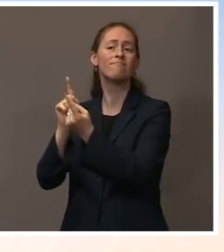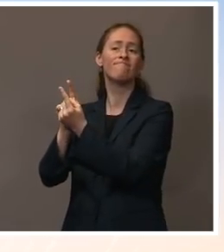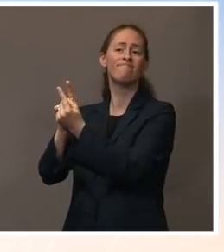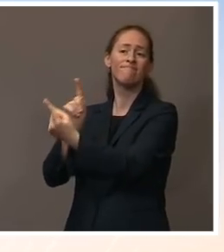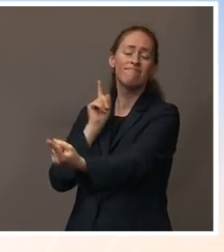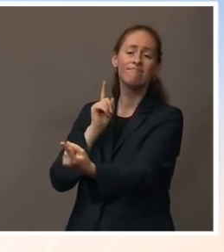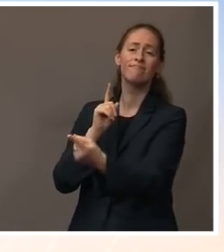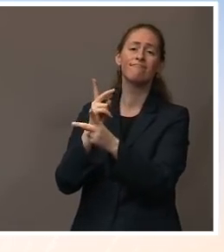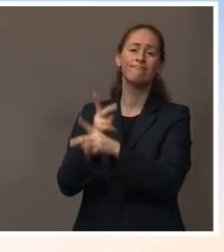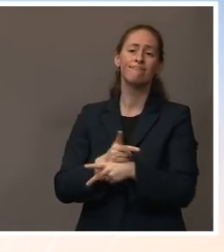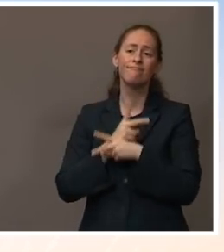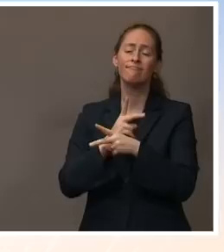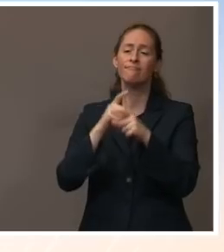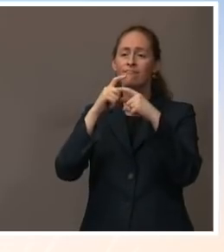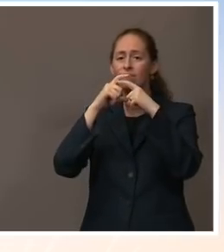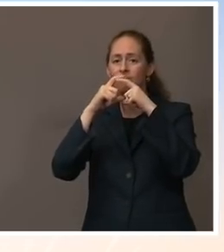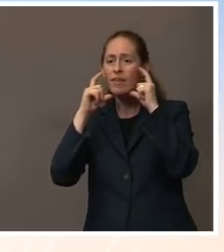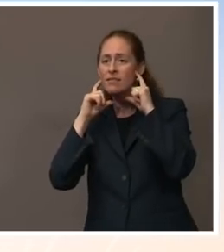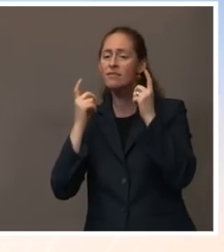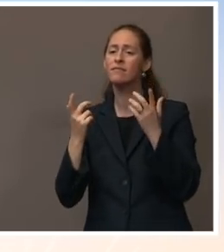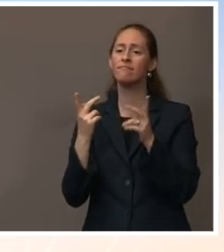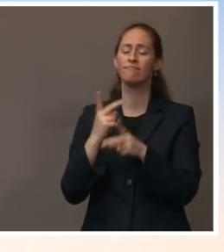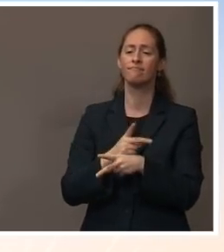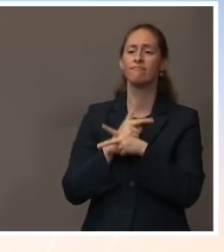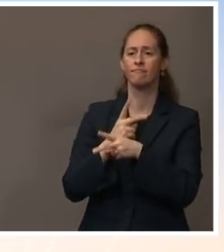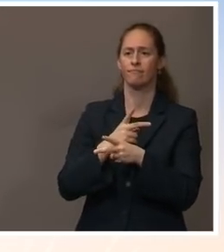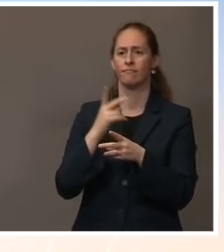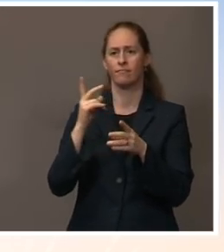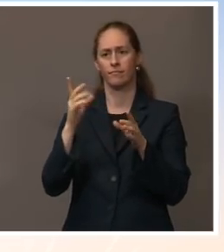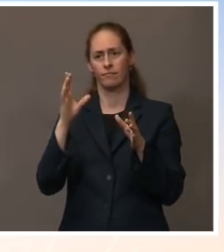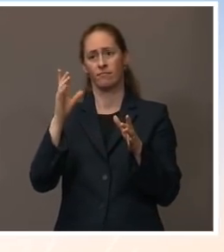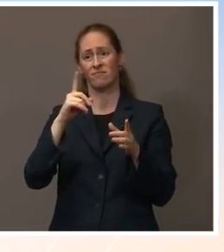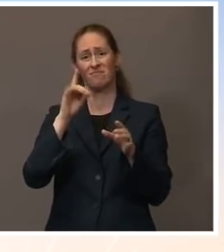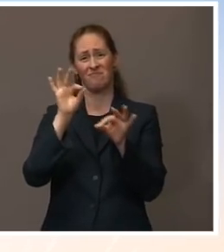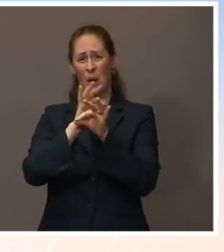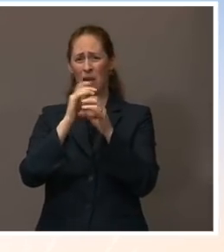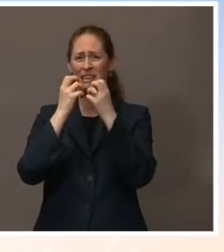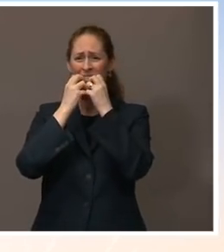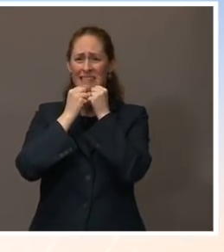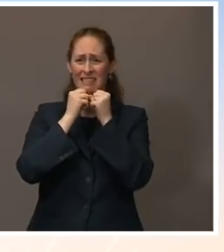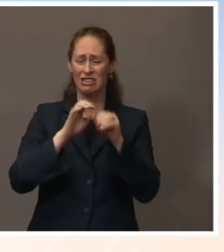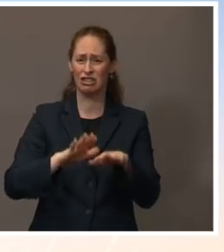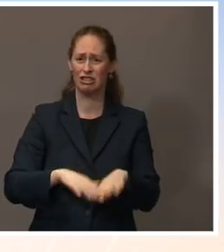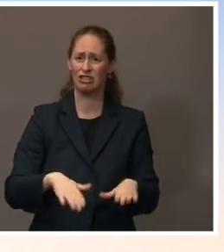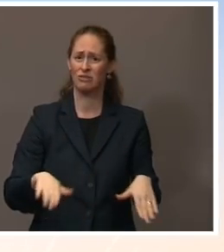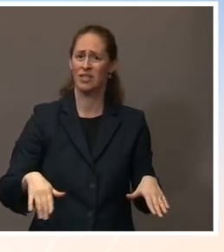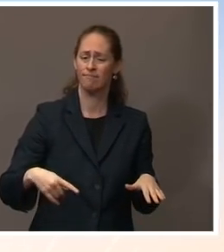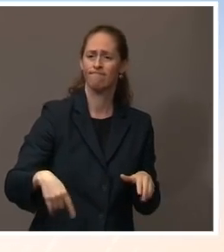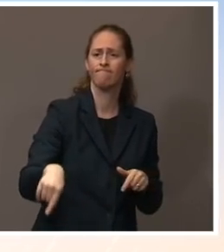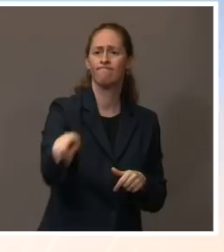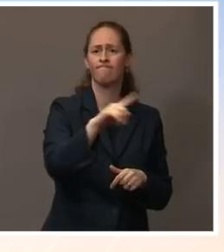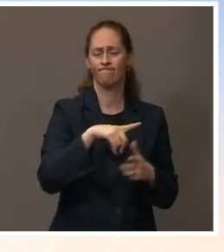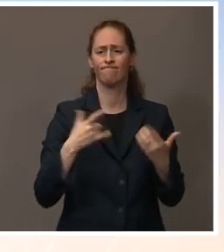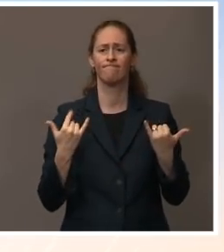should be essential to keep your kids protected and keep other kids protected. Certainly, we can't expedite the work of the FDA.